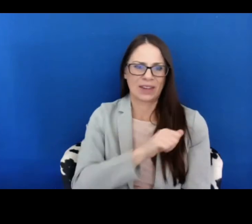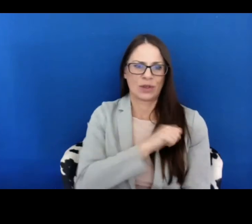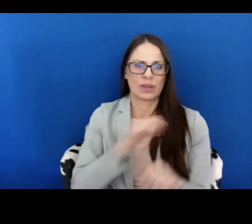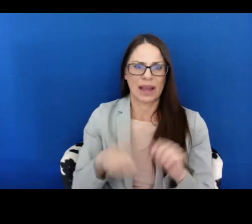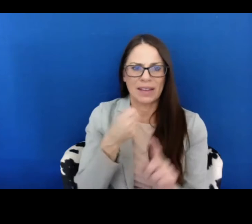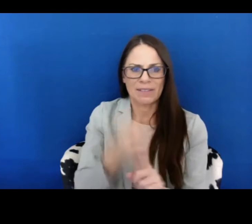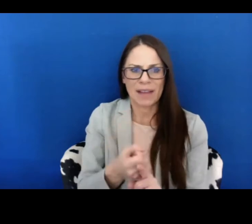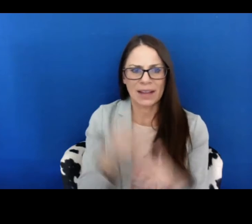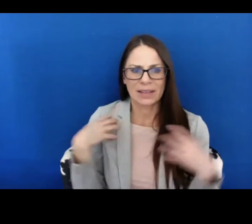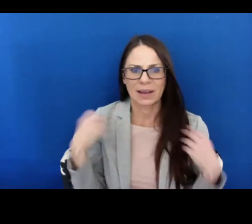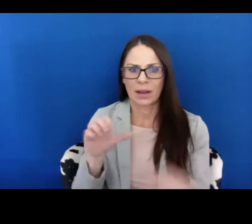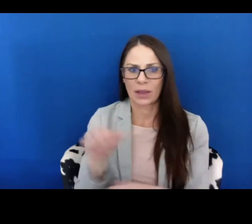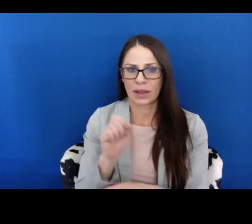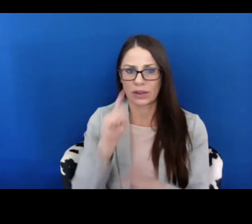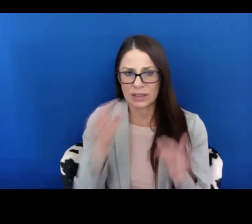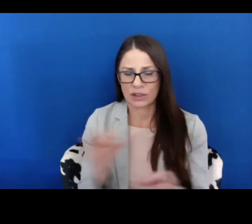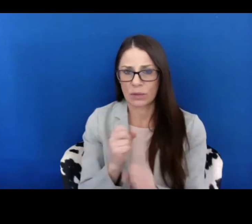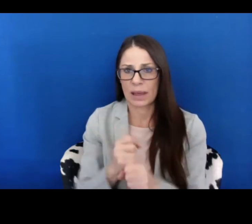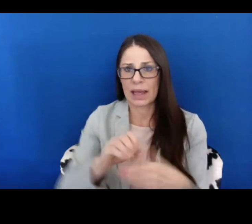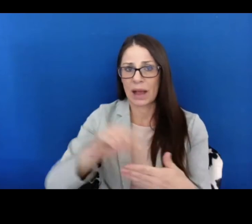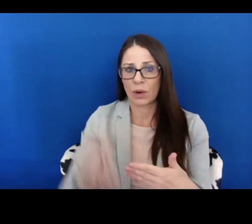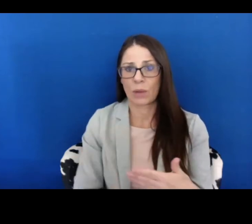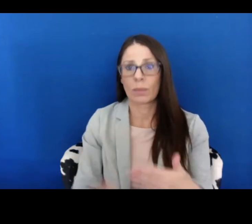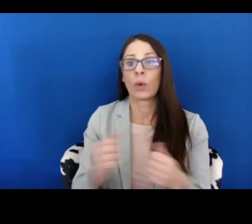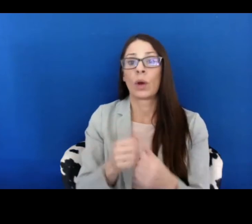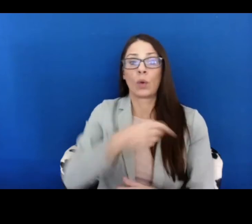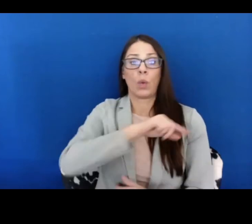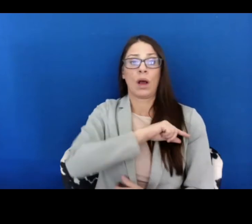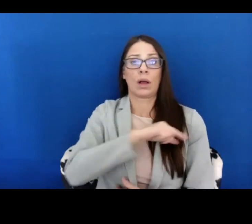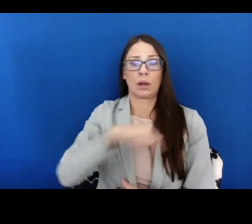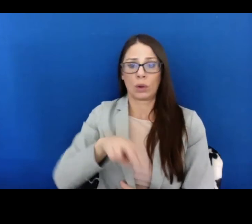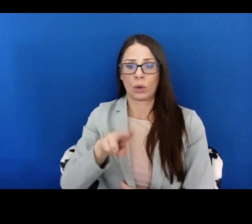decision making and outcome with qualities disabled patients, unsurprisingly received